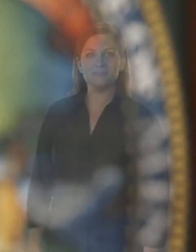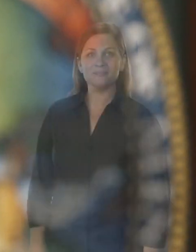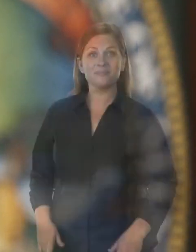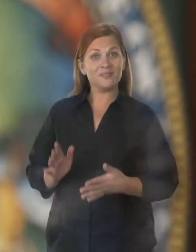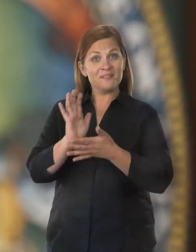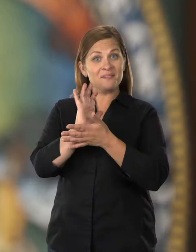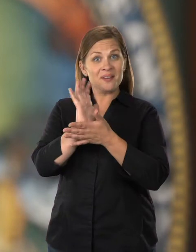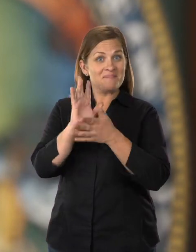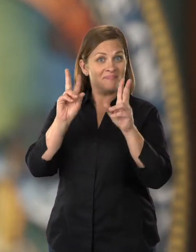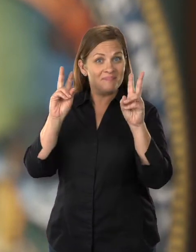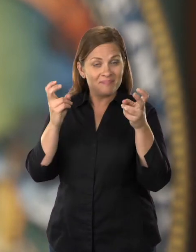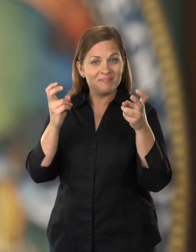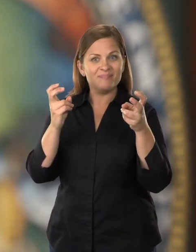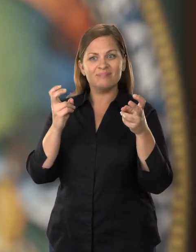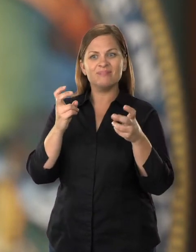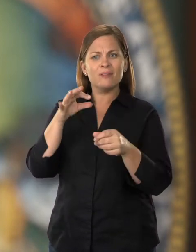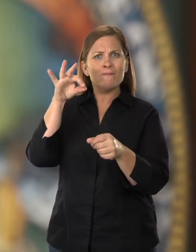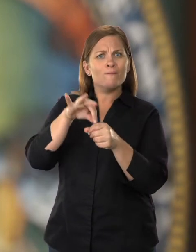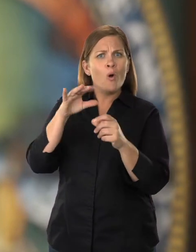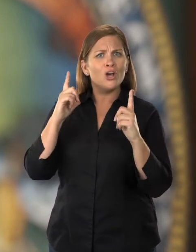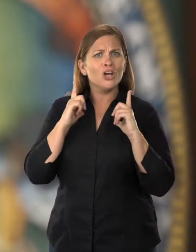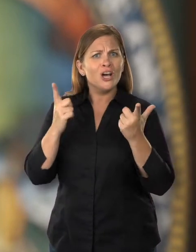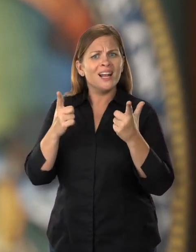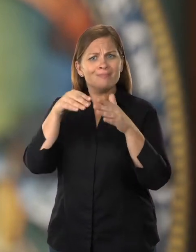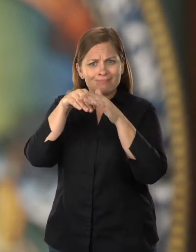How to vote early in person.